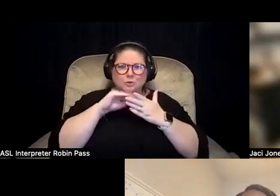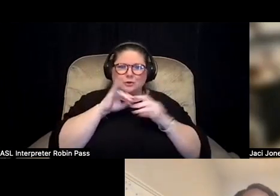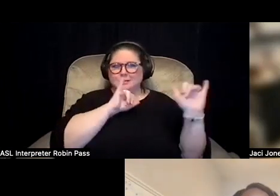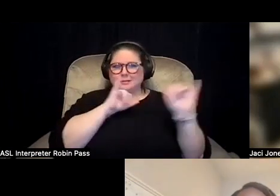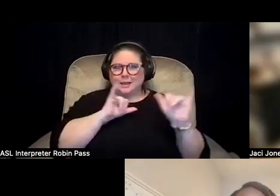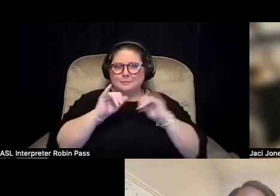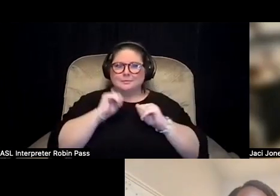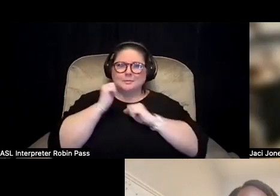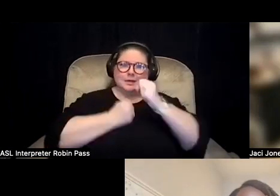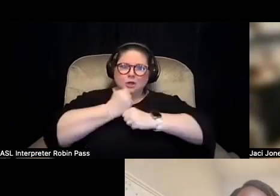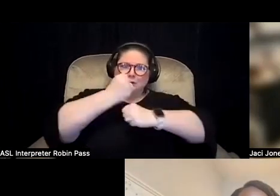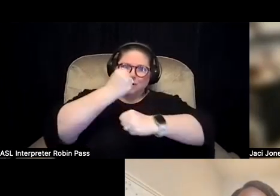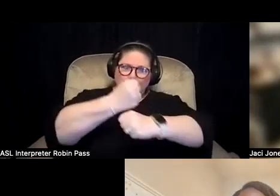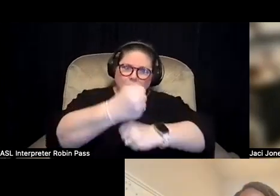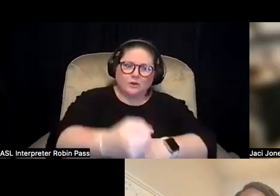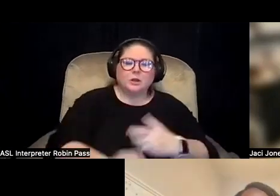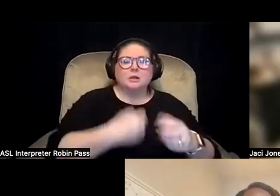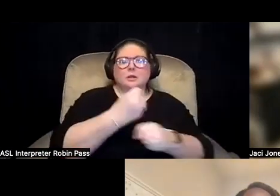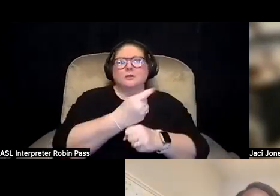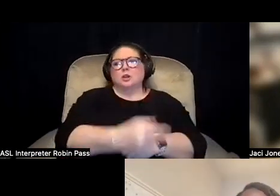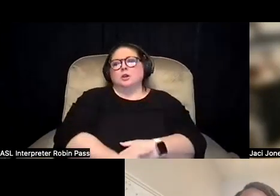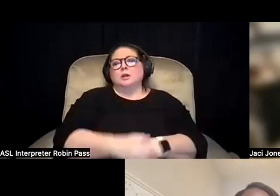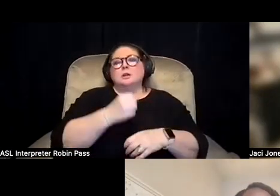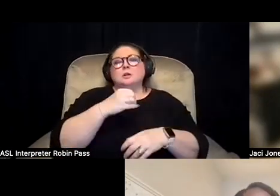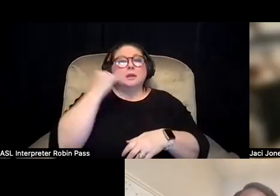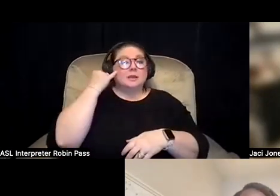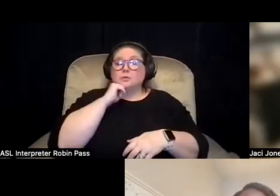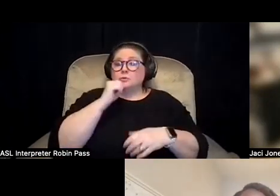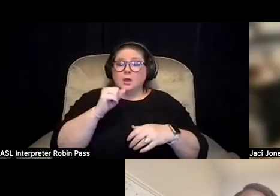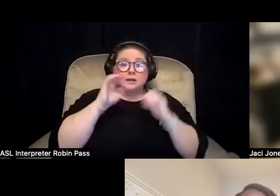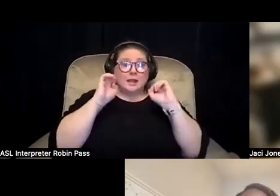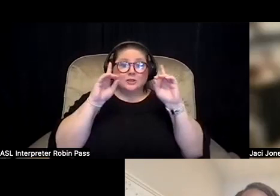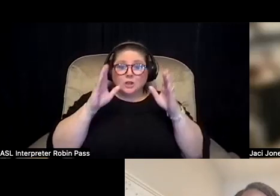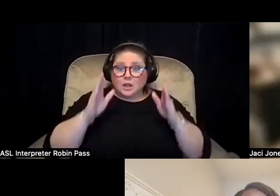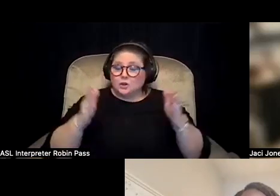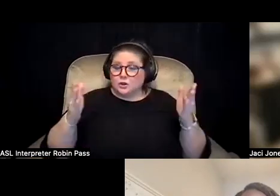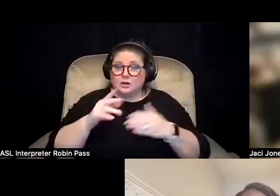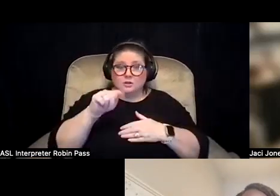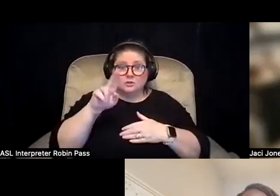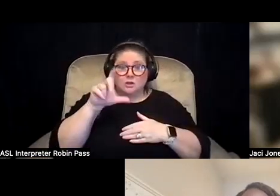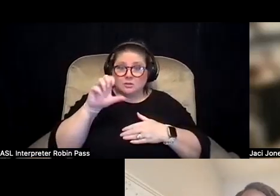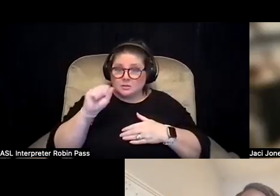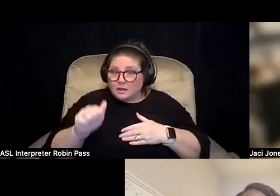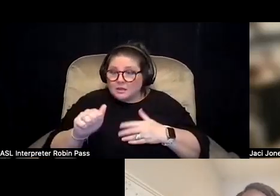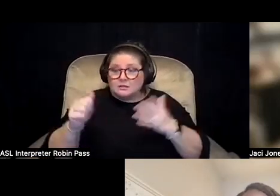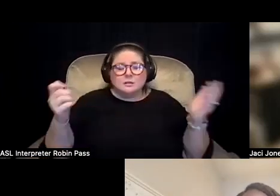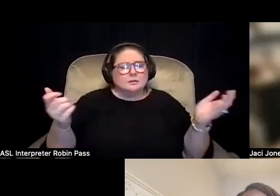you're not a tulsa educator you can literally just pick any lesson and adjust it for your classroom